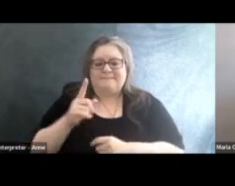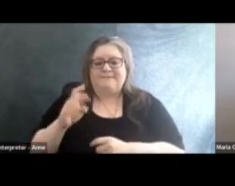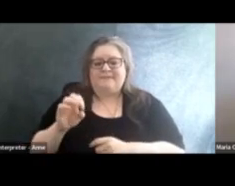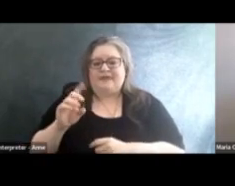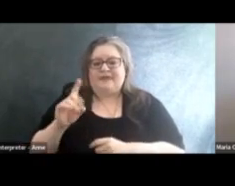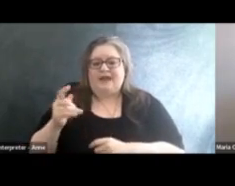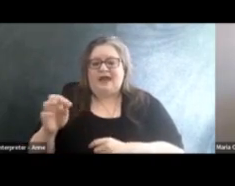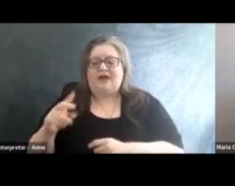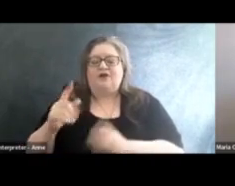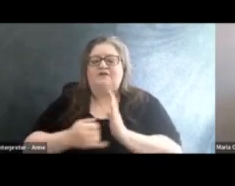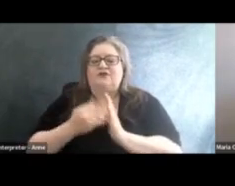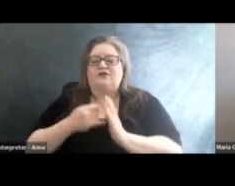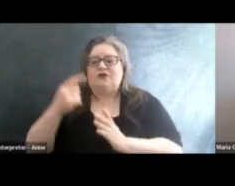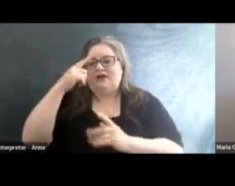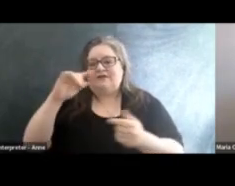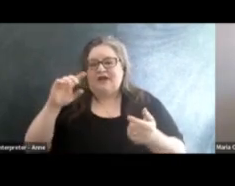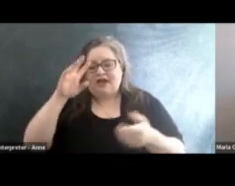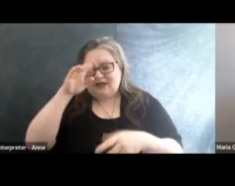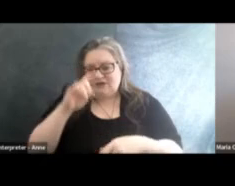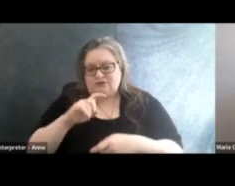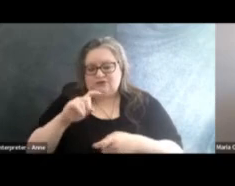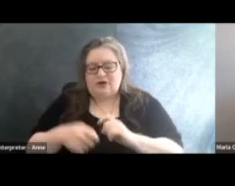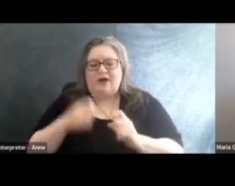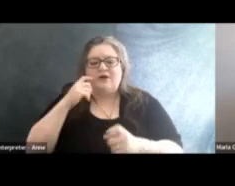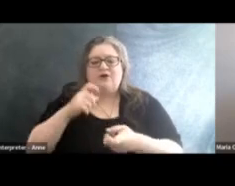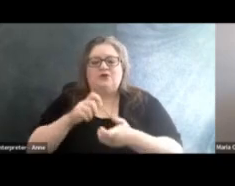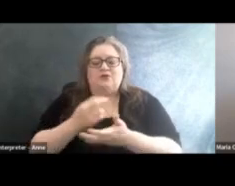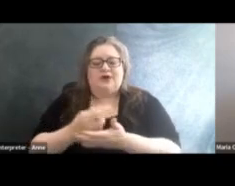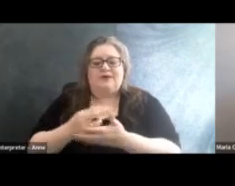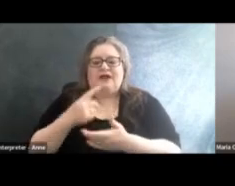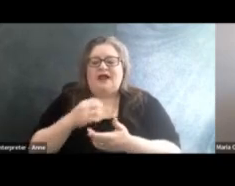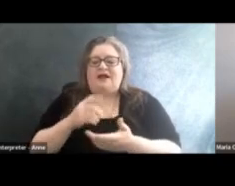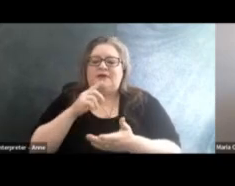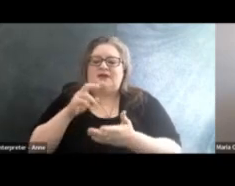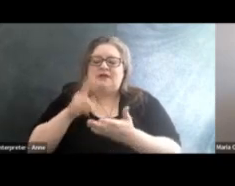the Journal of Head Trauma Rehabilitation, and has been the project investigator and Co